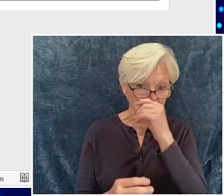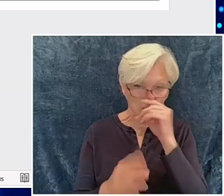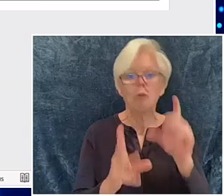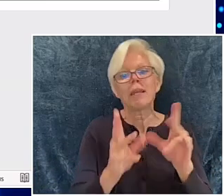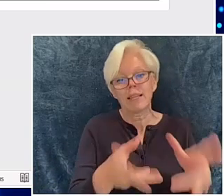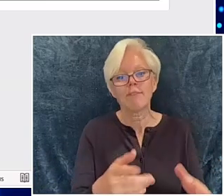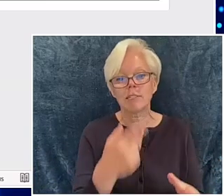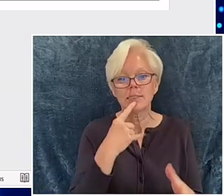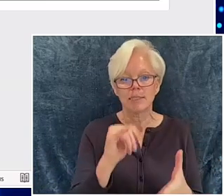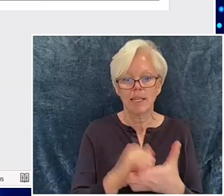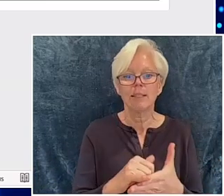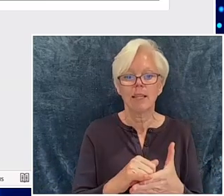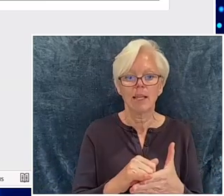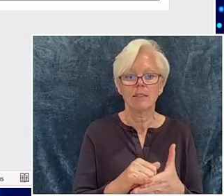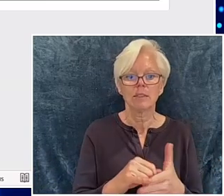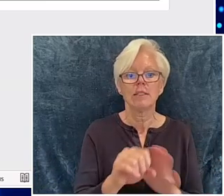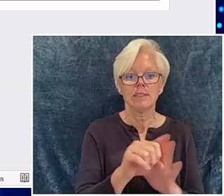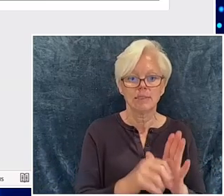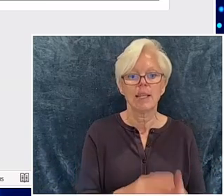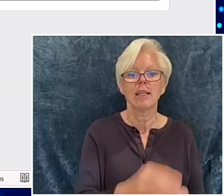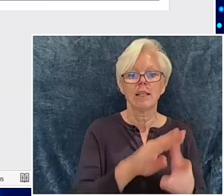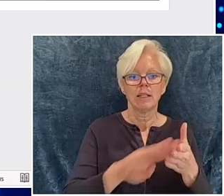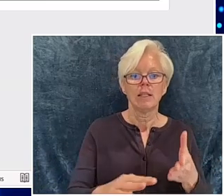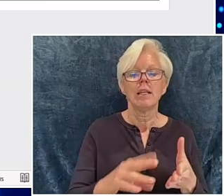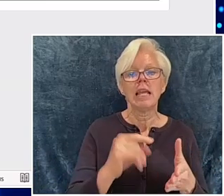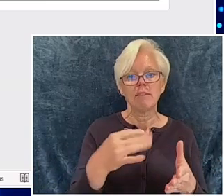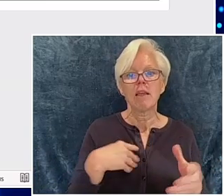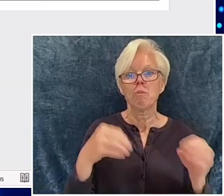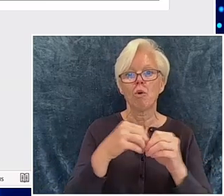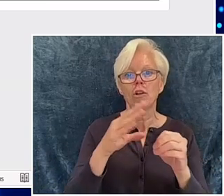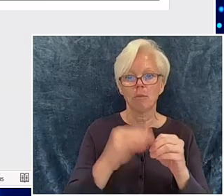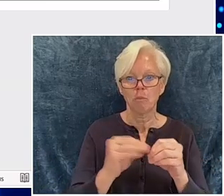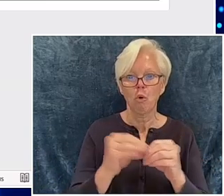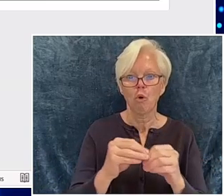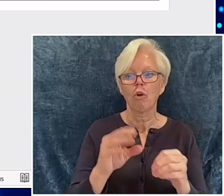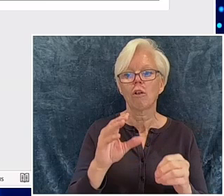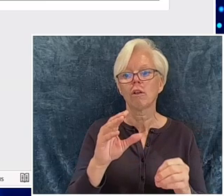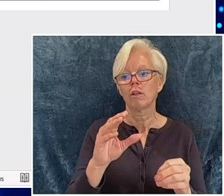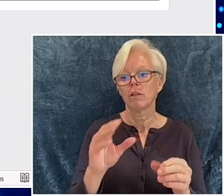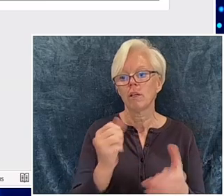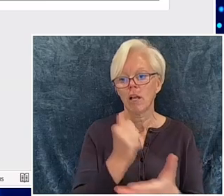accreditation by one or more accrediting agencies recognized by the Secretary, based on the institution's being in